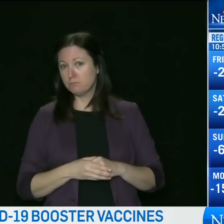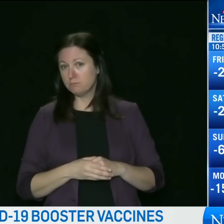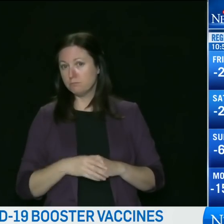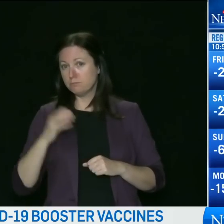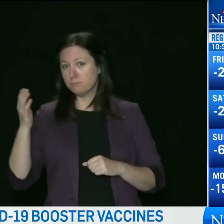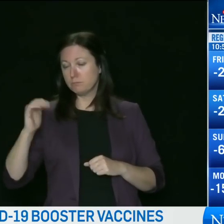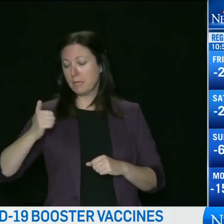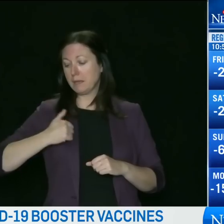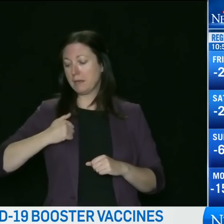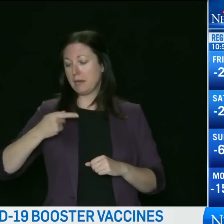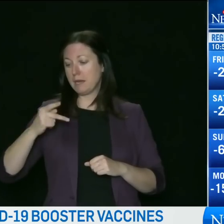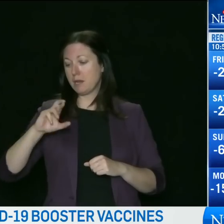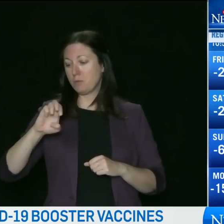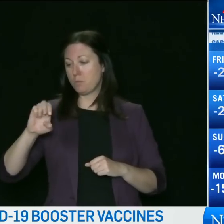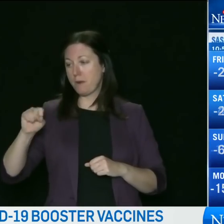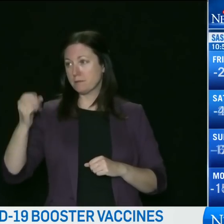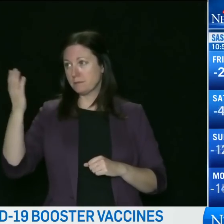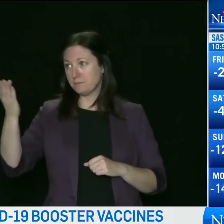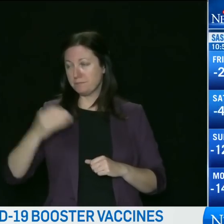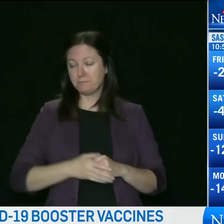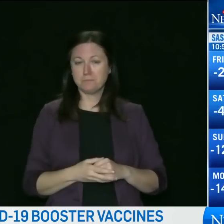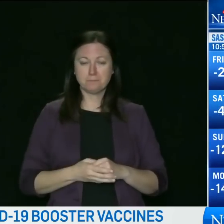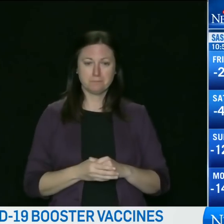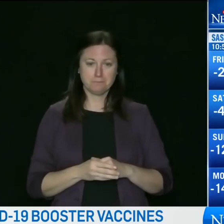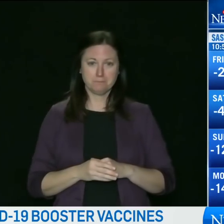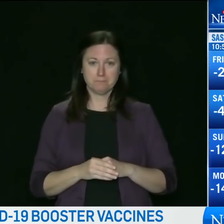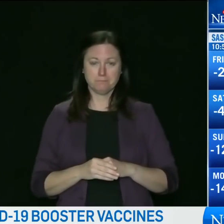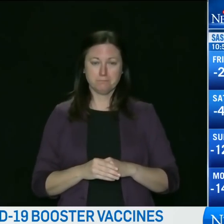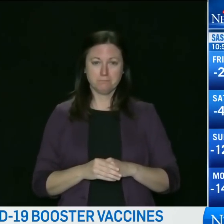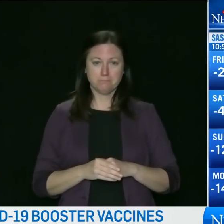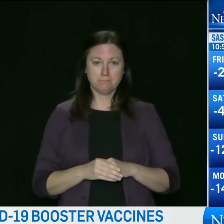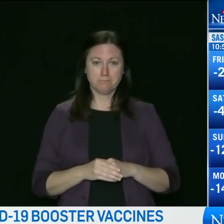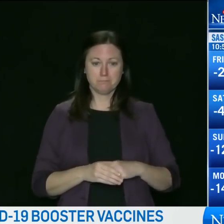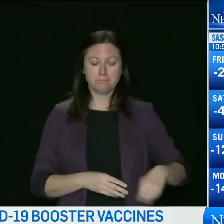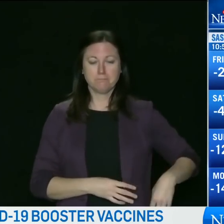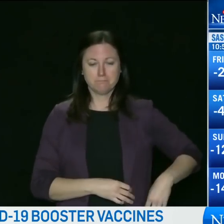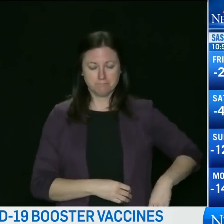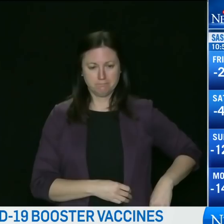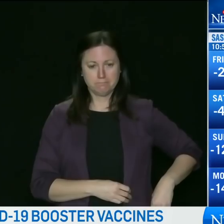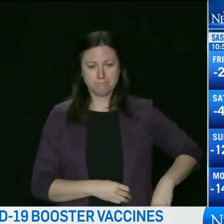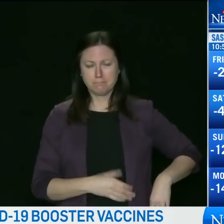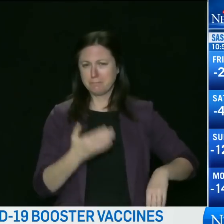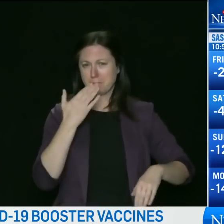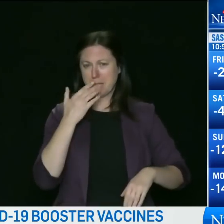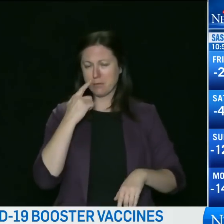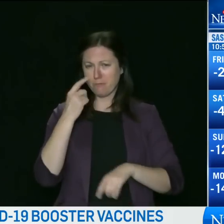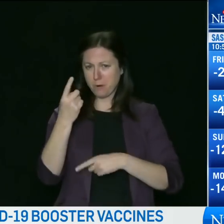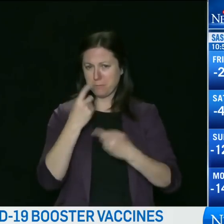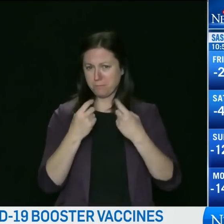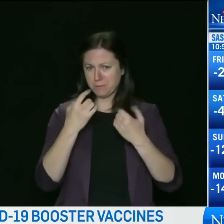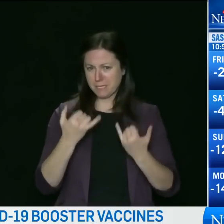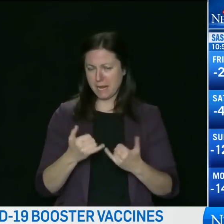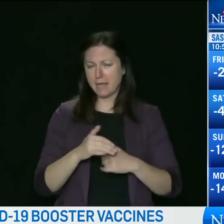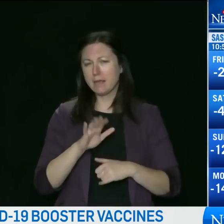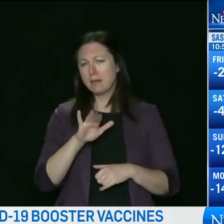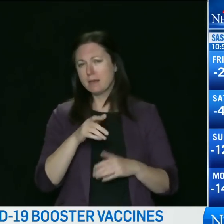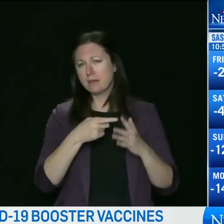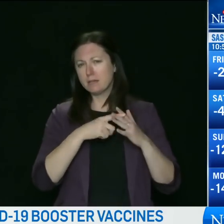YOU, OPERATOR. ARE THERE FURTHER QUESTIONS? NEXT QUESTION FROM LAURA OSMOND FROM THE CANADIAN PRESS.